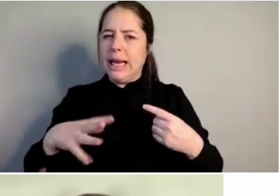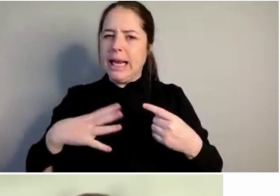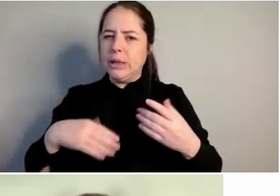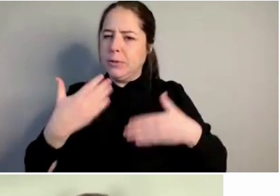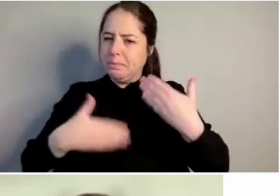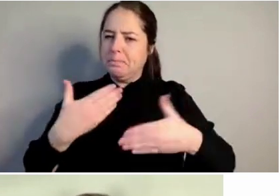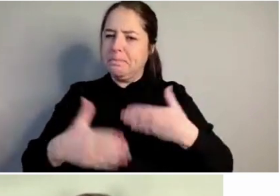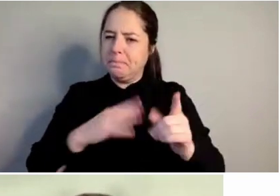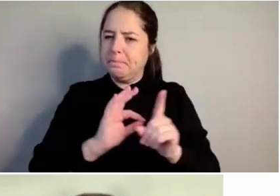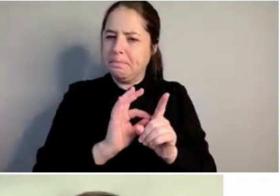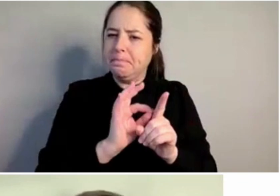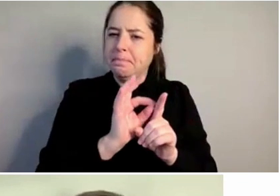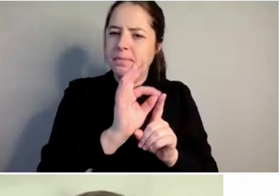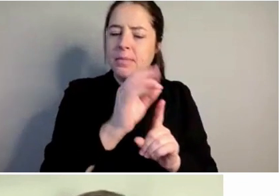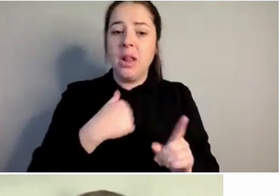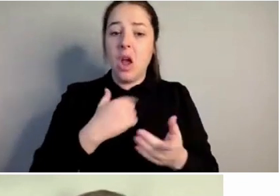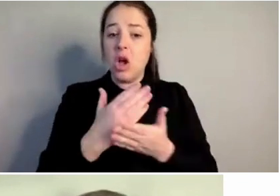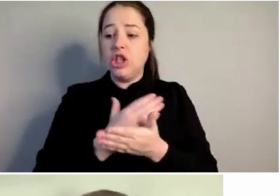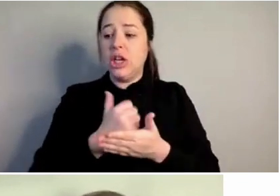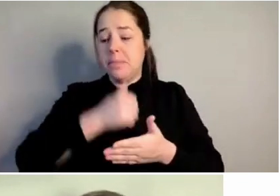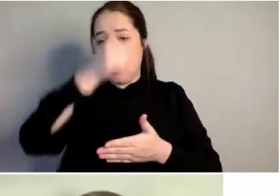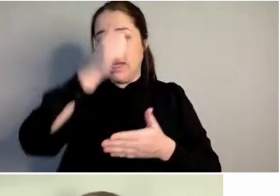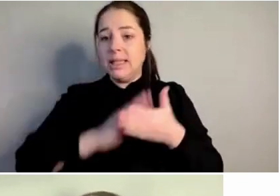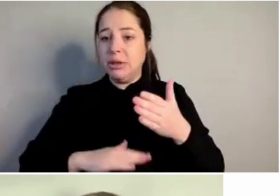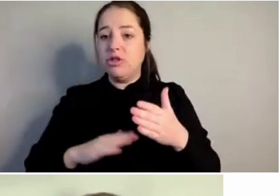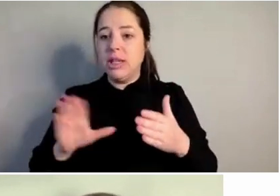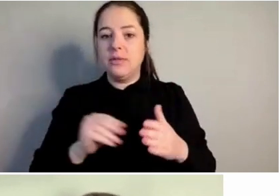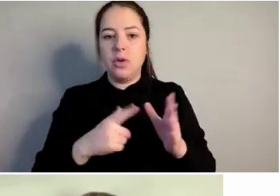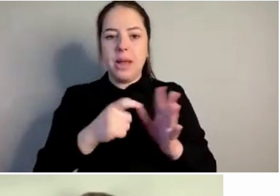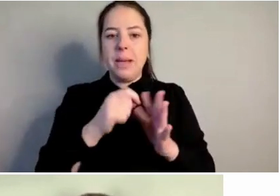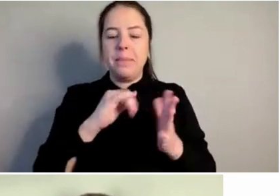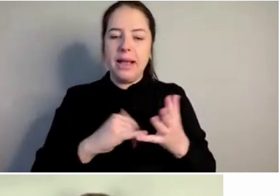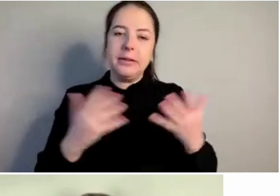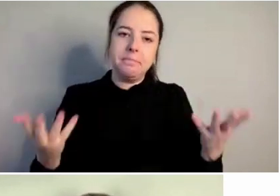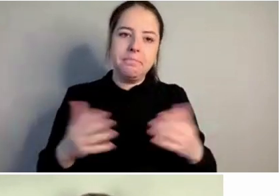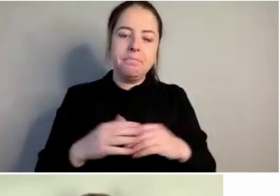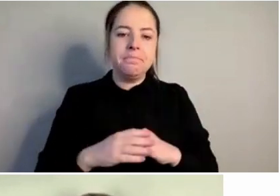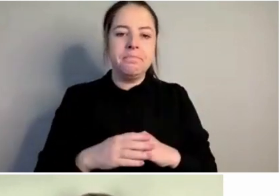Maybe if I share just a little bit of experience from where we sit within the APS. So our workforce,